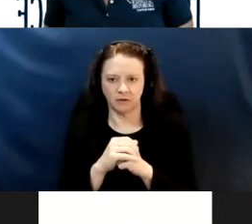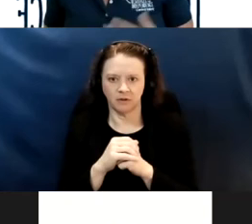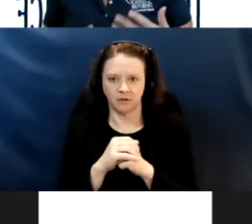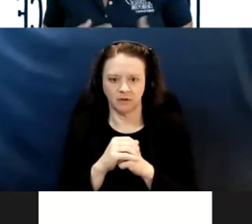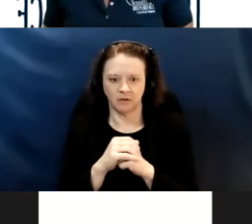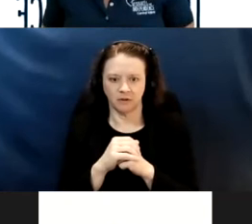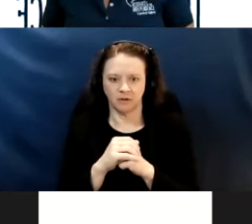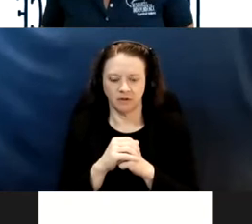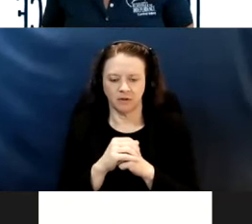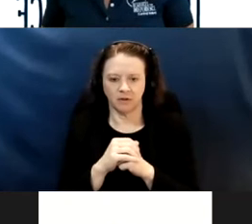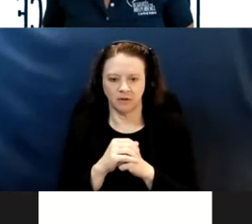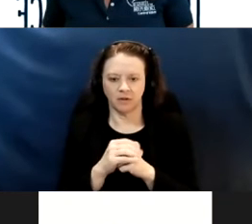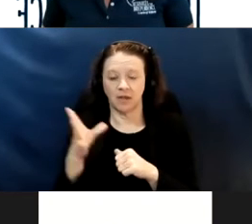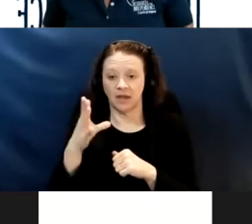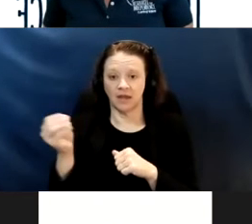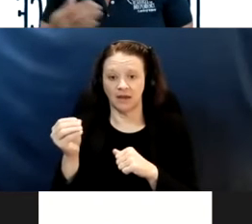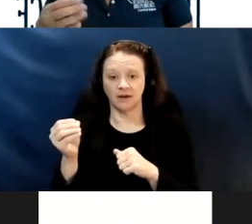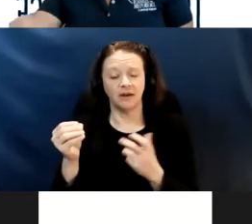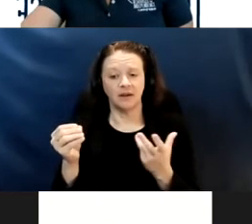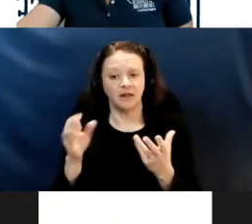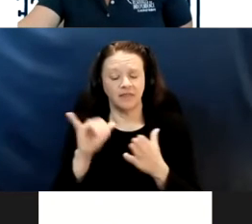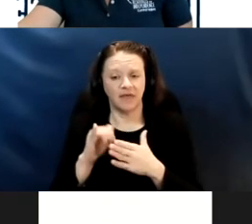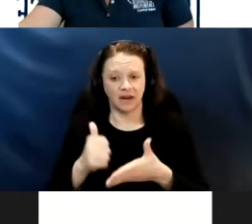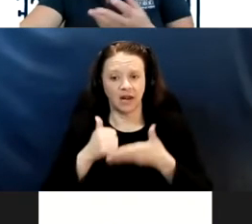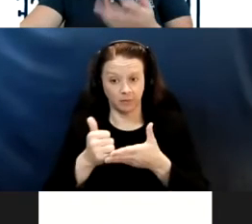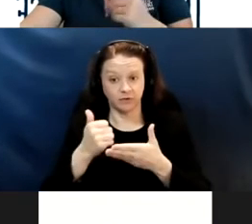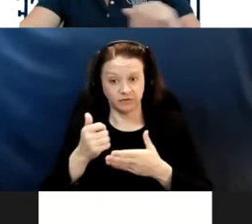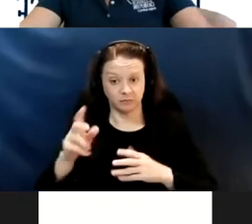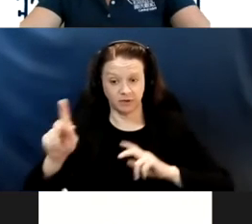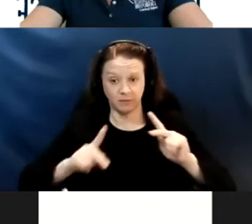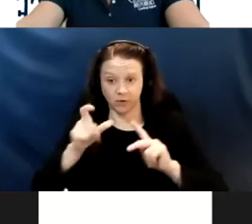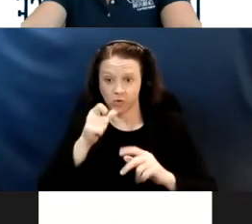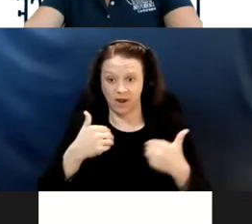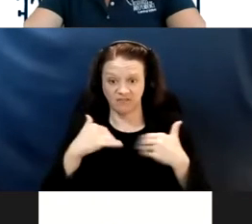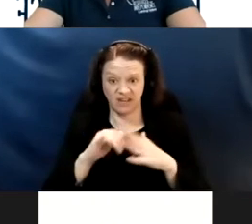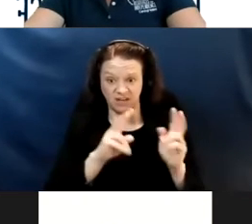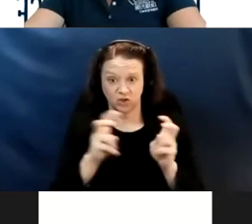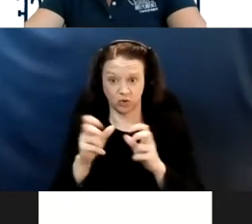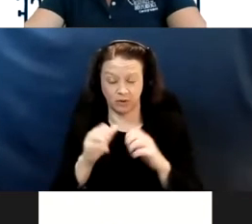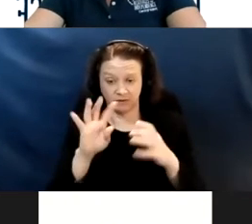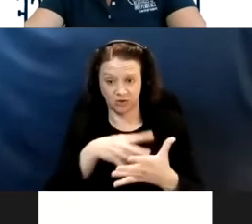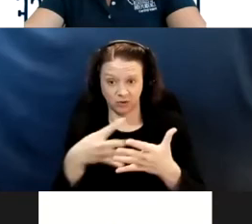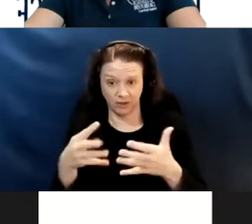exactly for those folks that are having that issue right there, that you're bringing up.